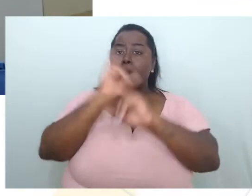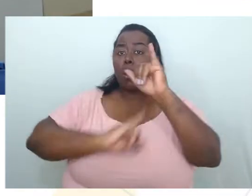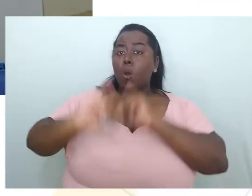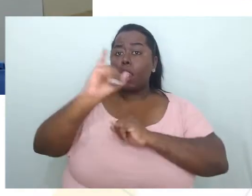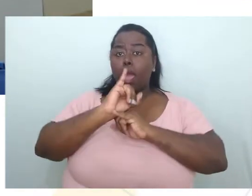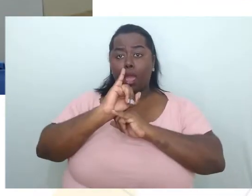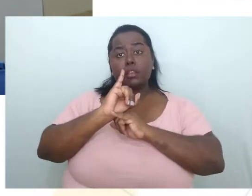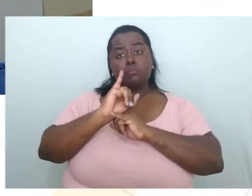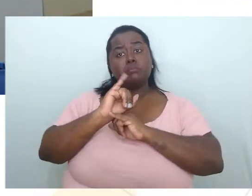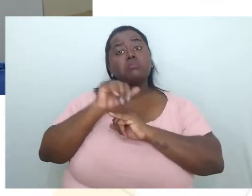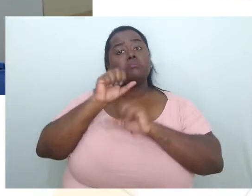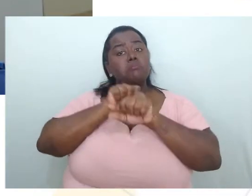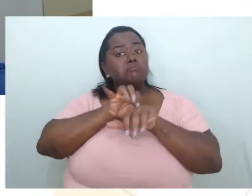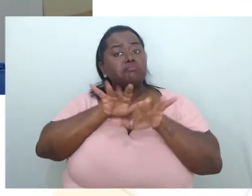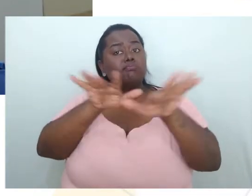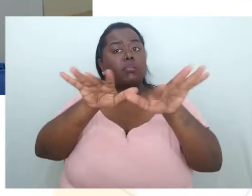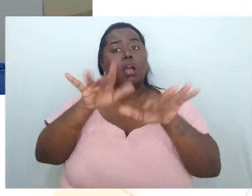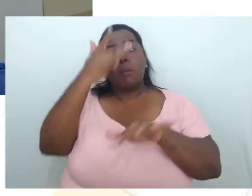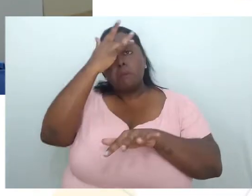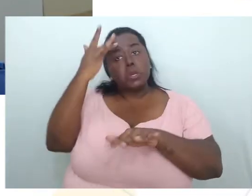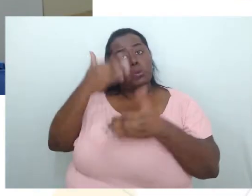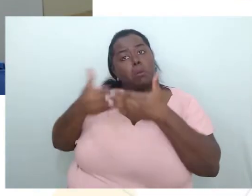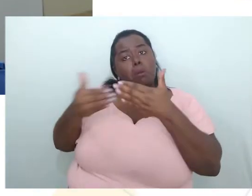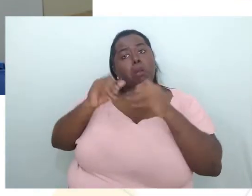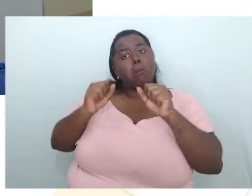so anybody could use so if you're teaching the same kind of course in India, let's say,